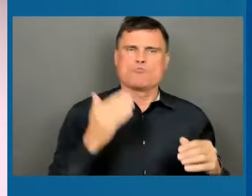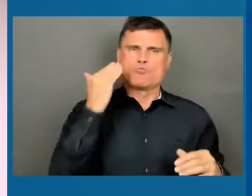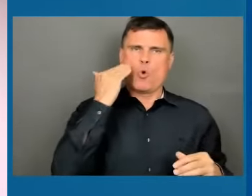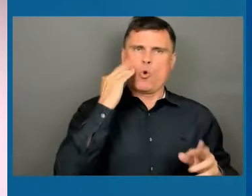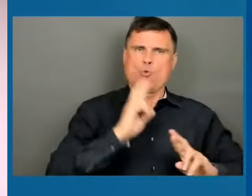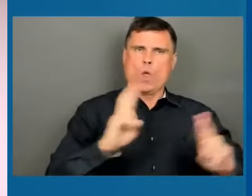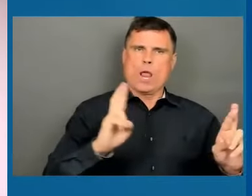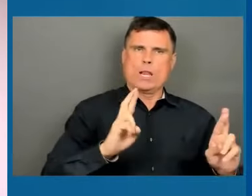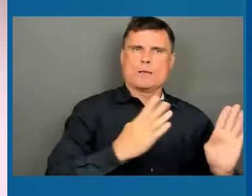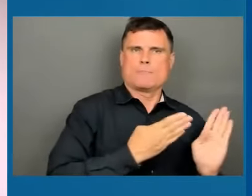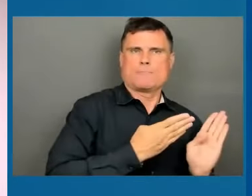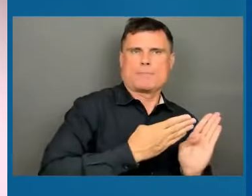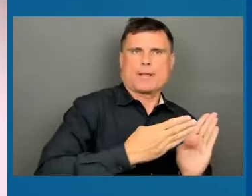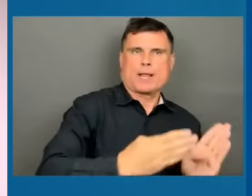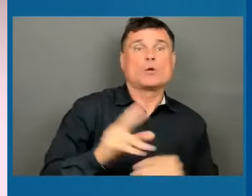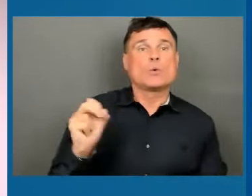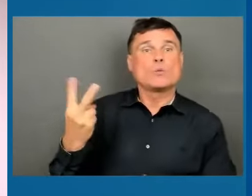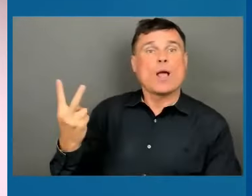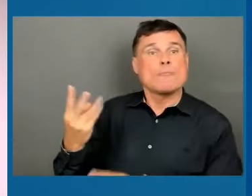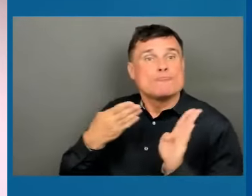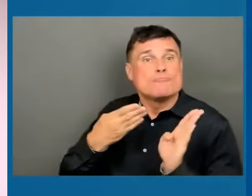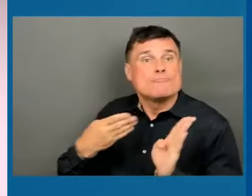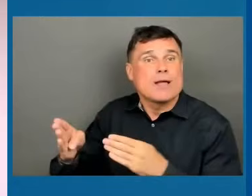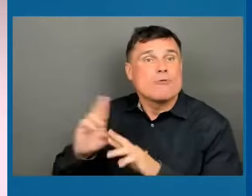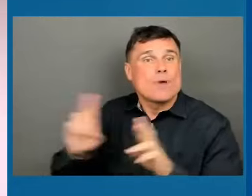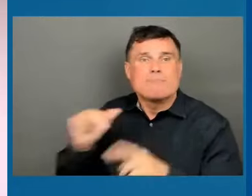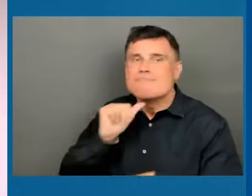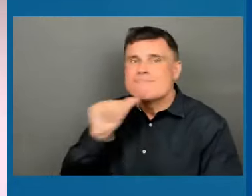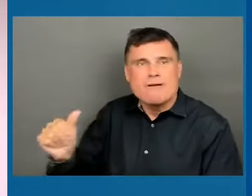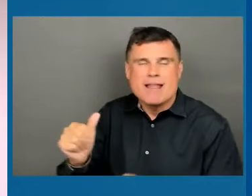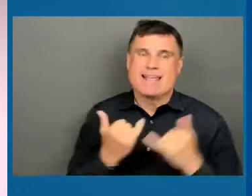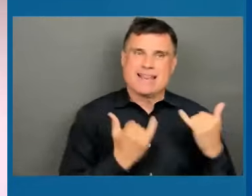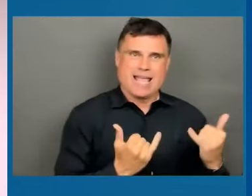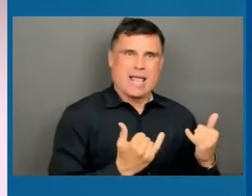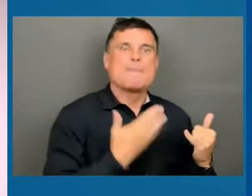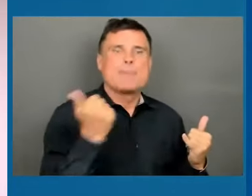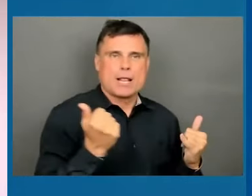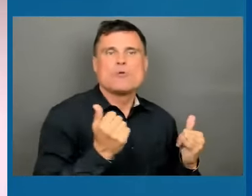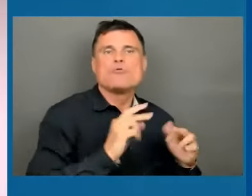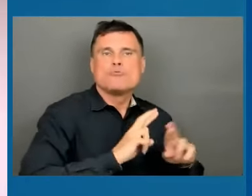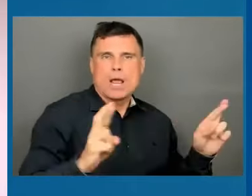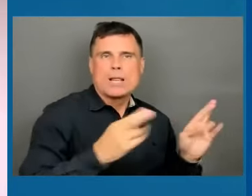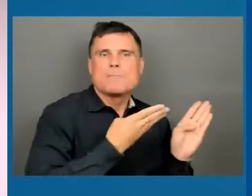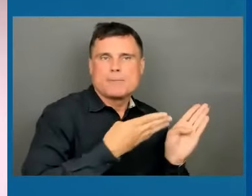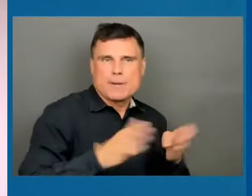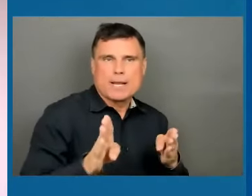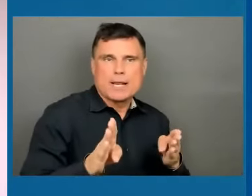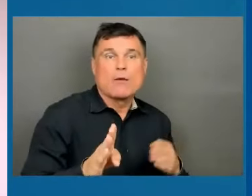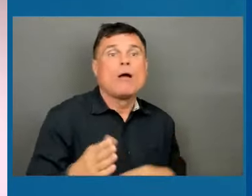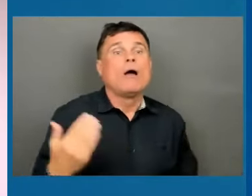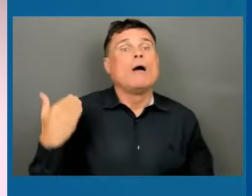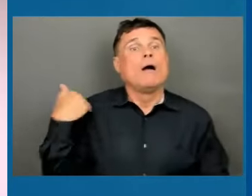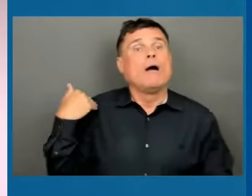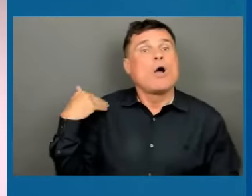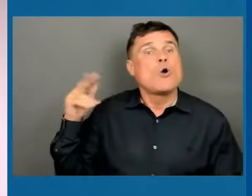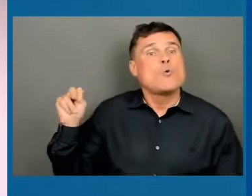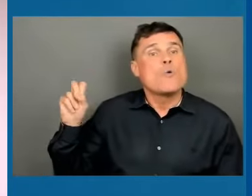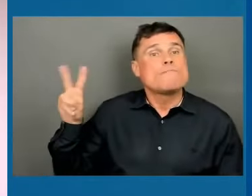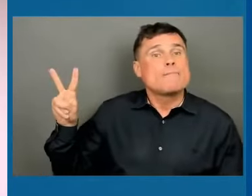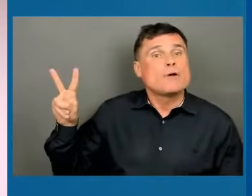to support those regions that require that support.